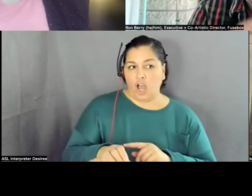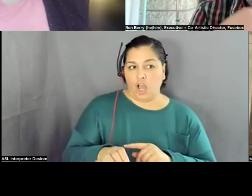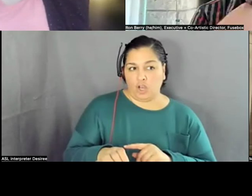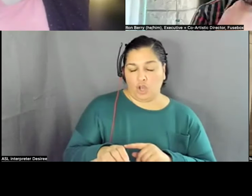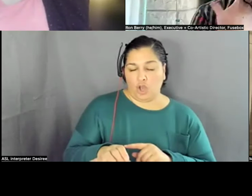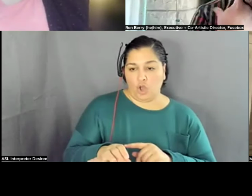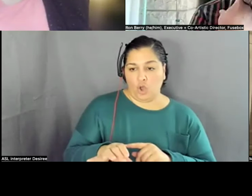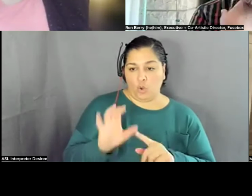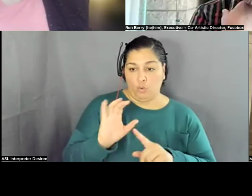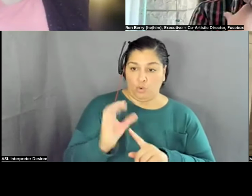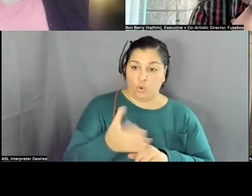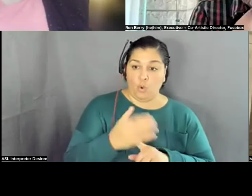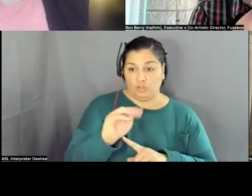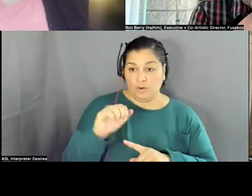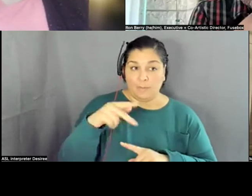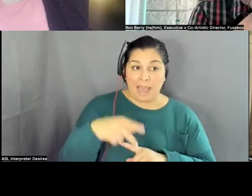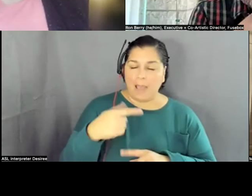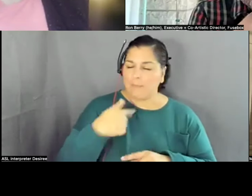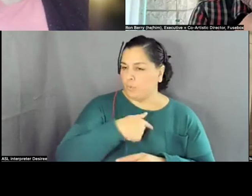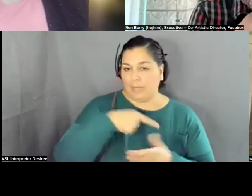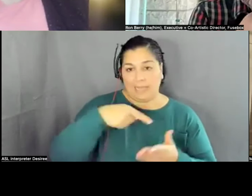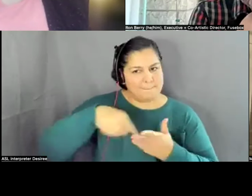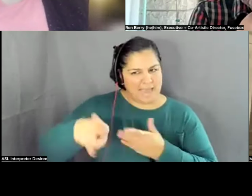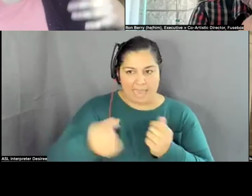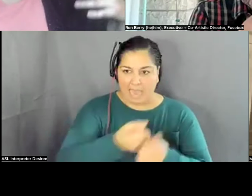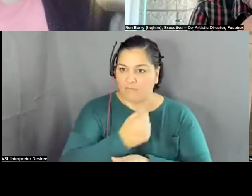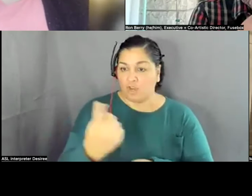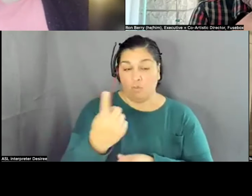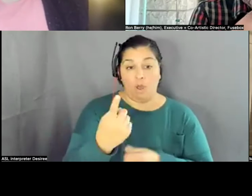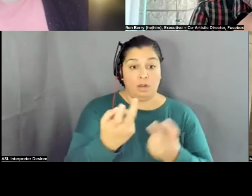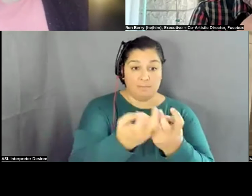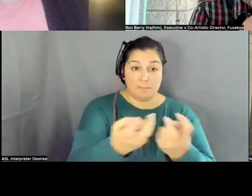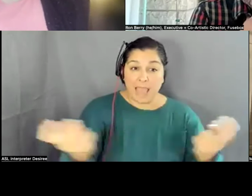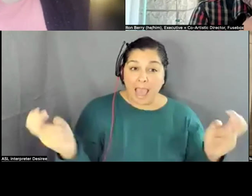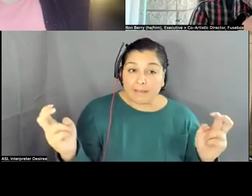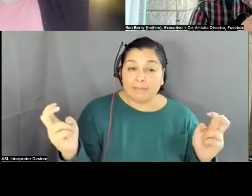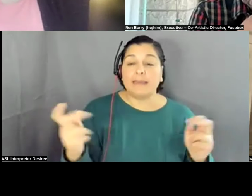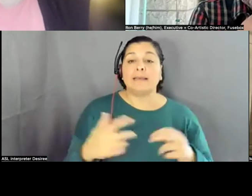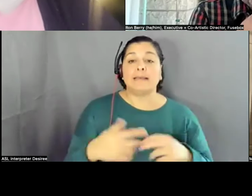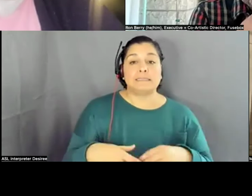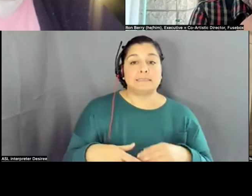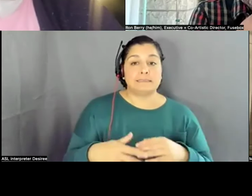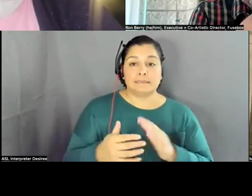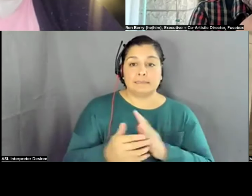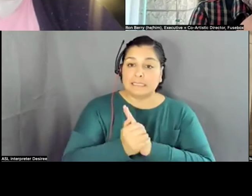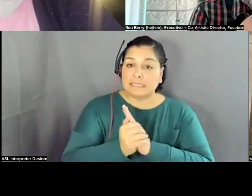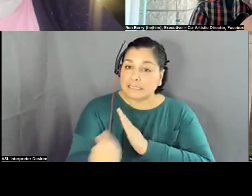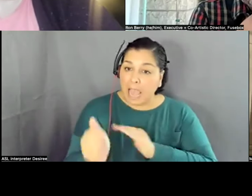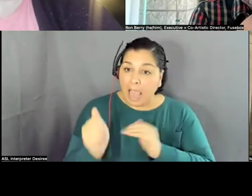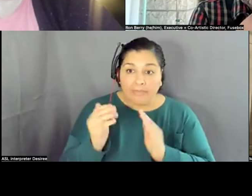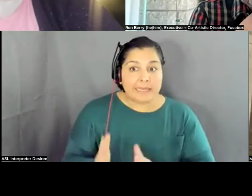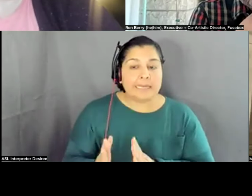we pay everyone like all of our panelists and, talent, who, share their work,